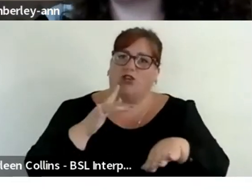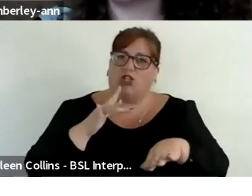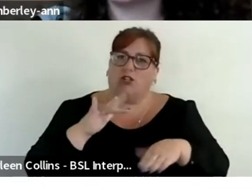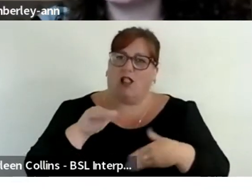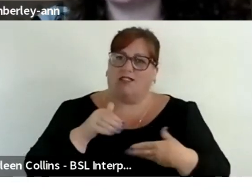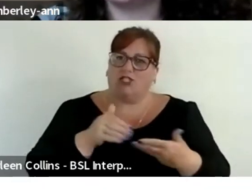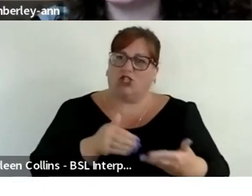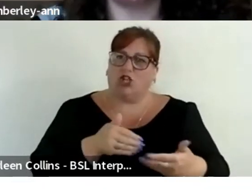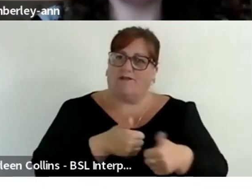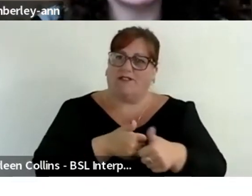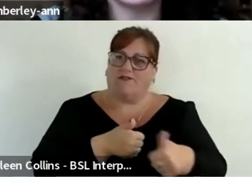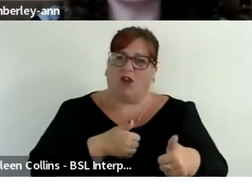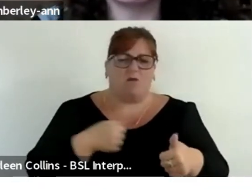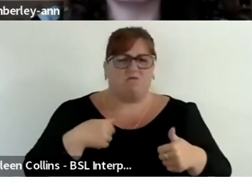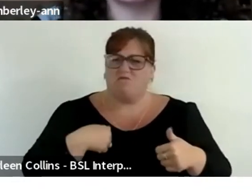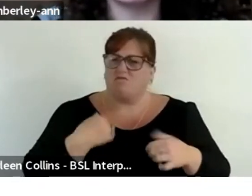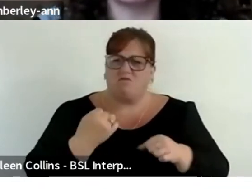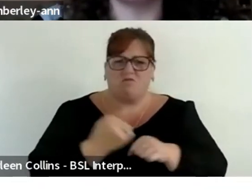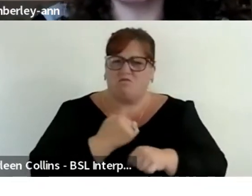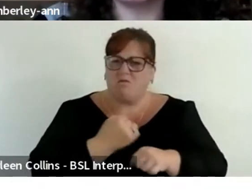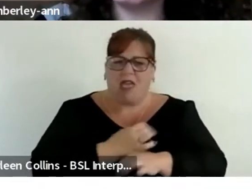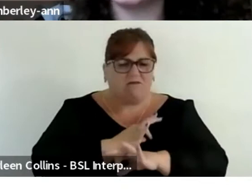In many ways our product is our people.